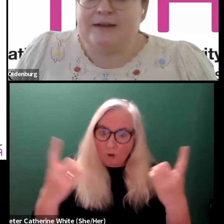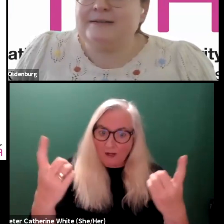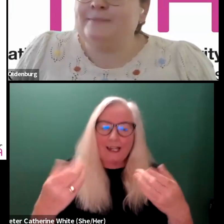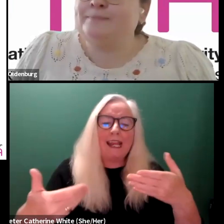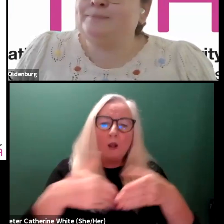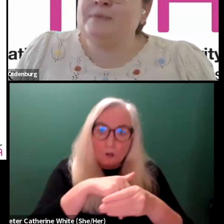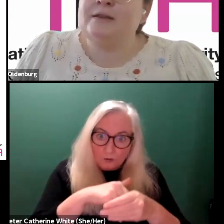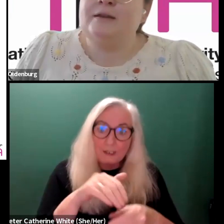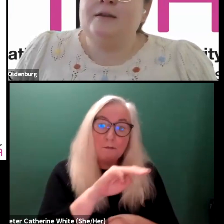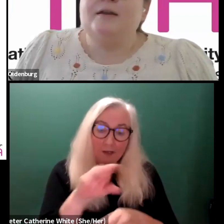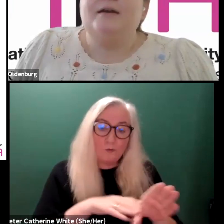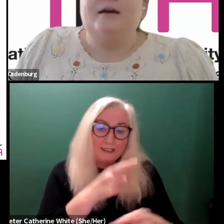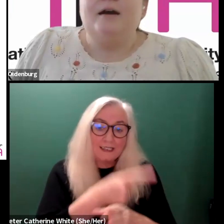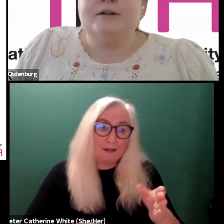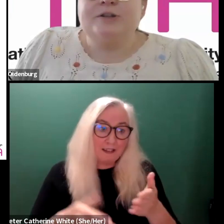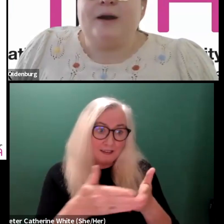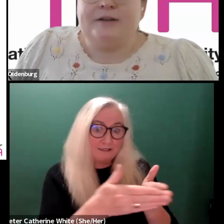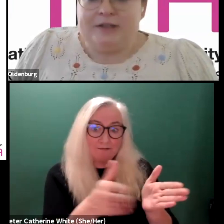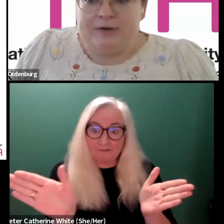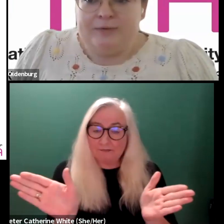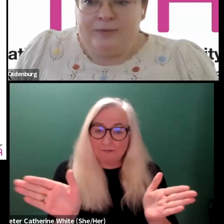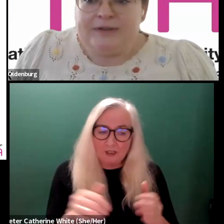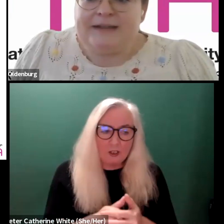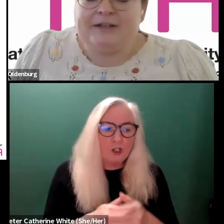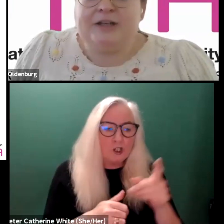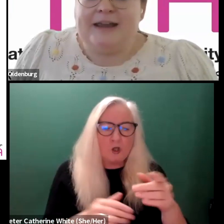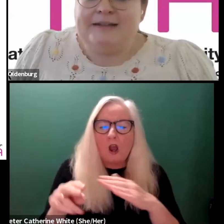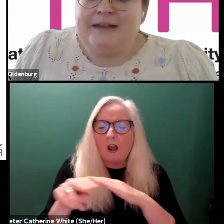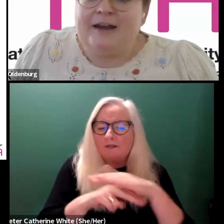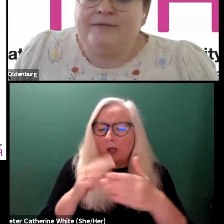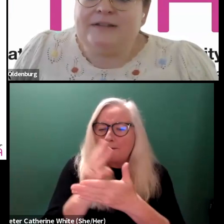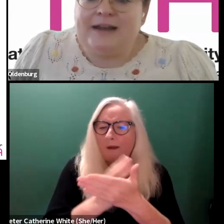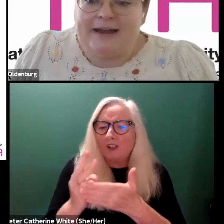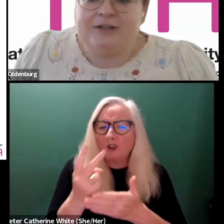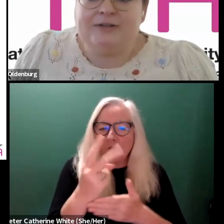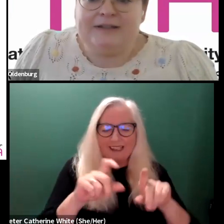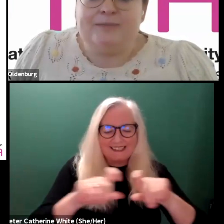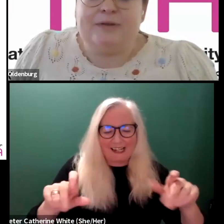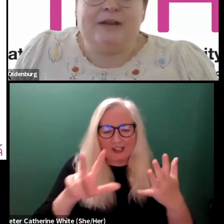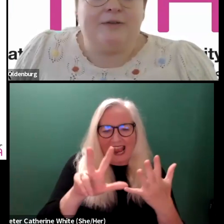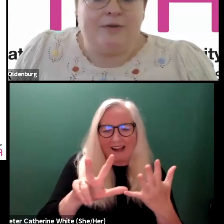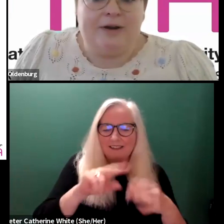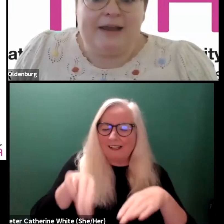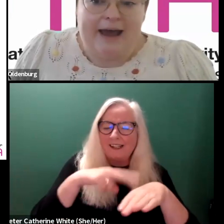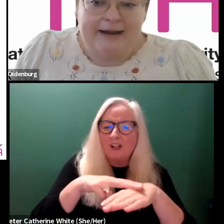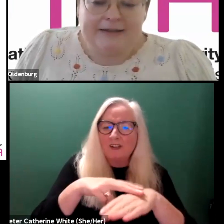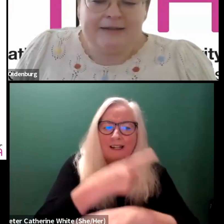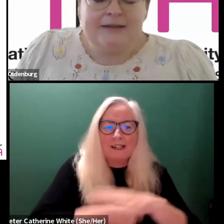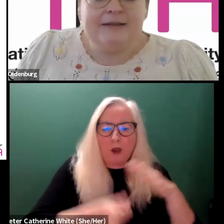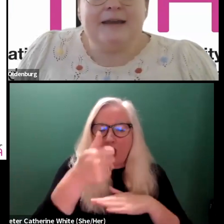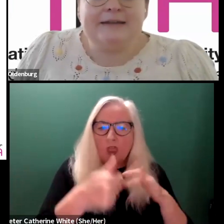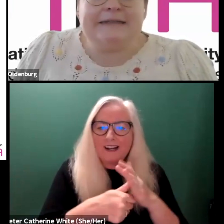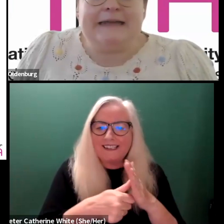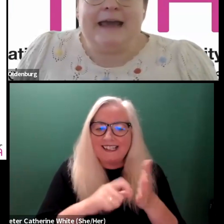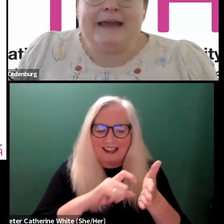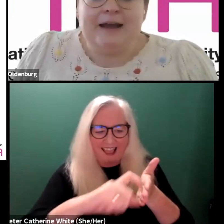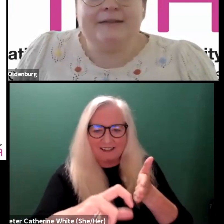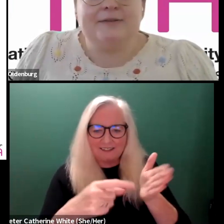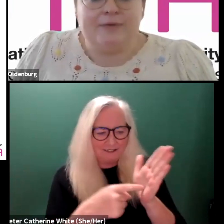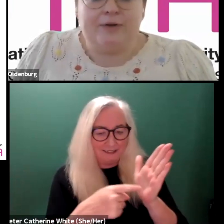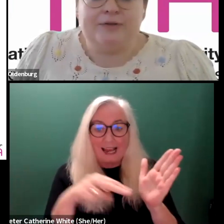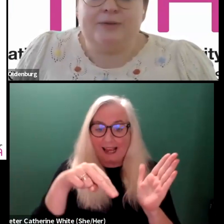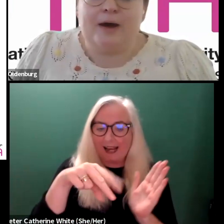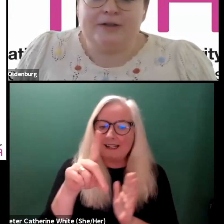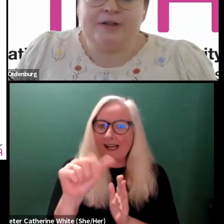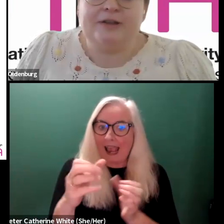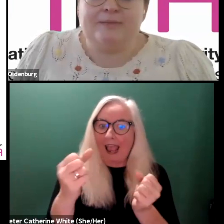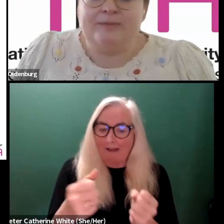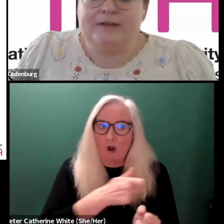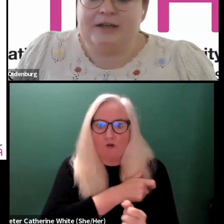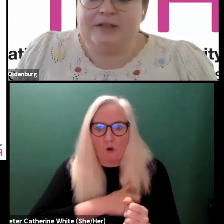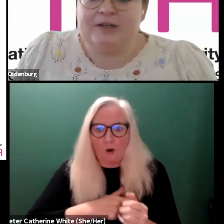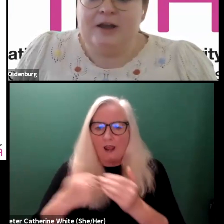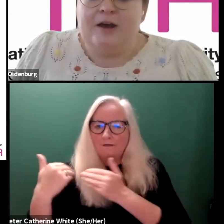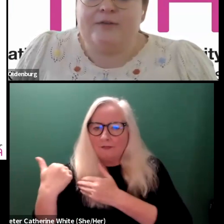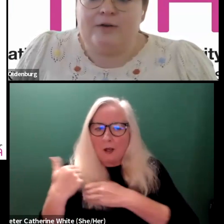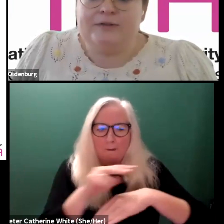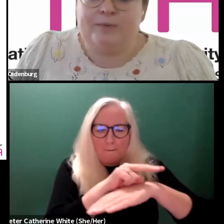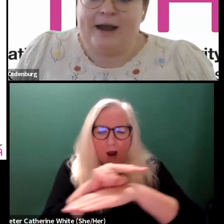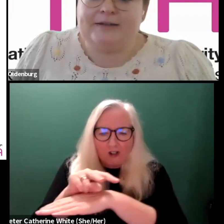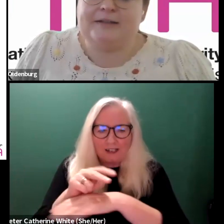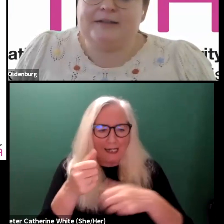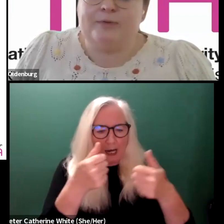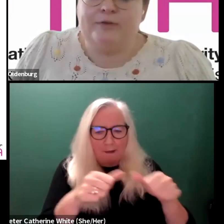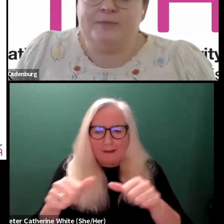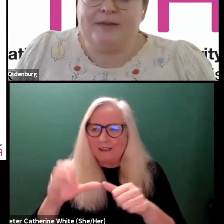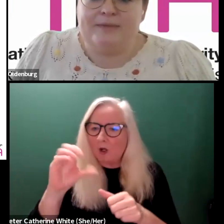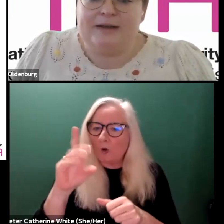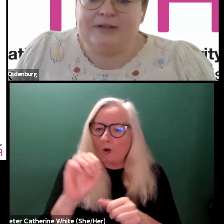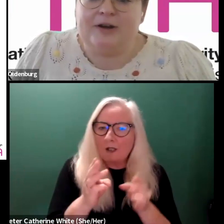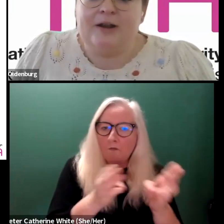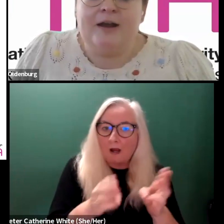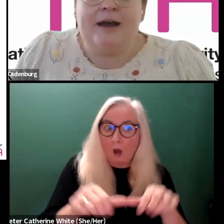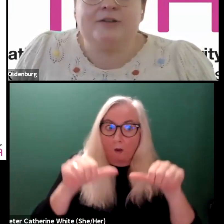I'm your part 2, section 8 of the national disability authority act. The NDA has a role to monitor the implementation of codes of practice approved by the minister and to report the findings.